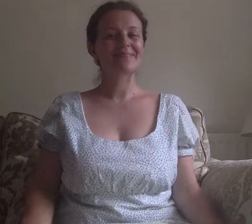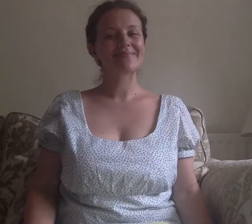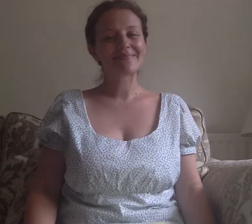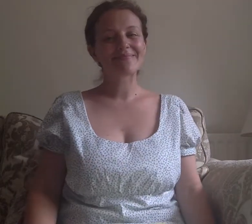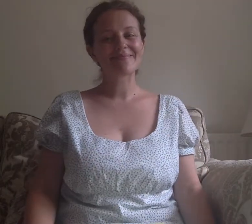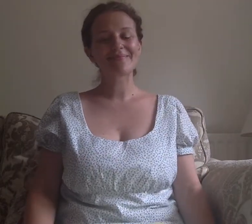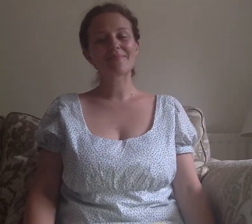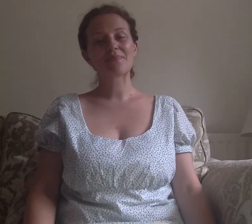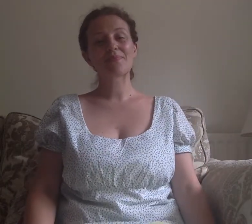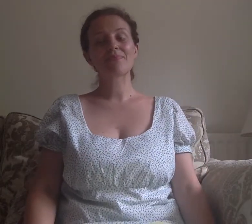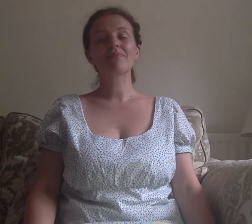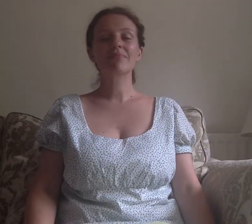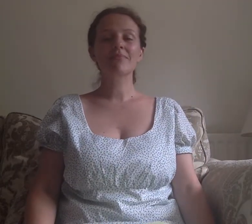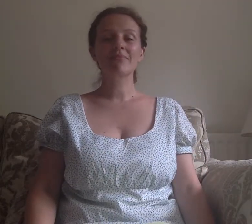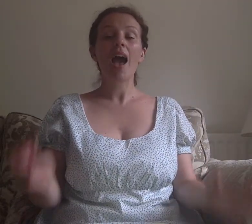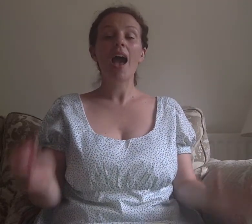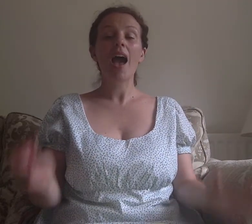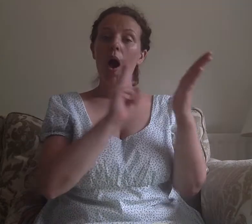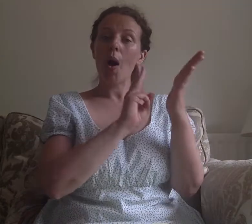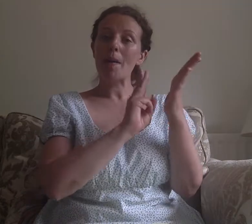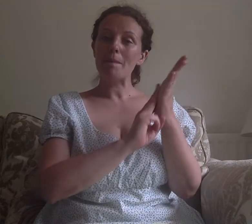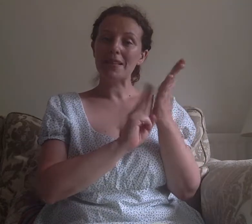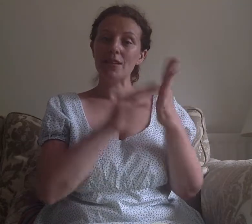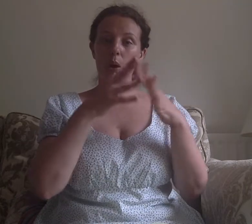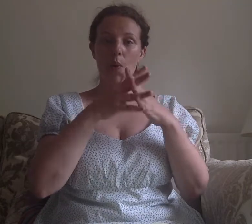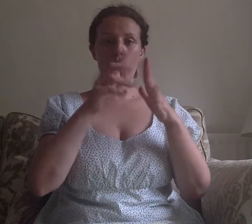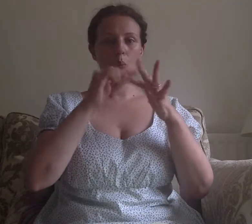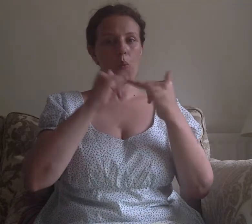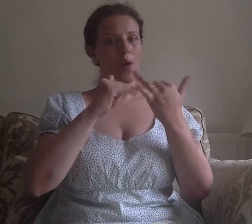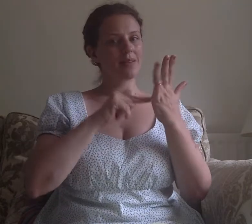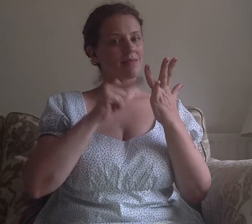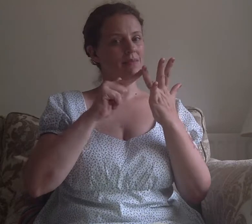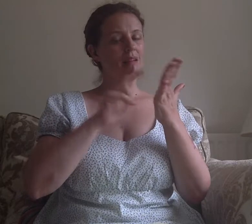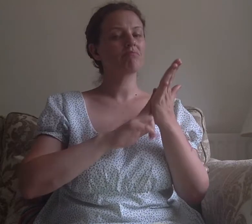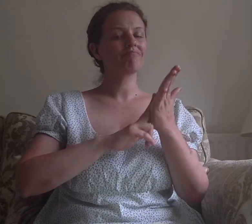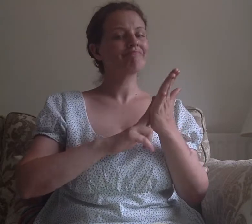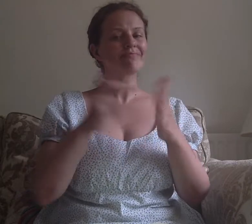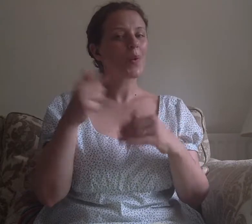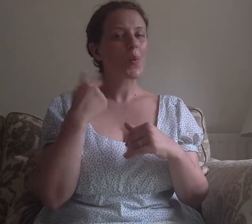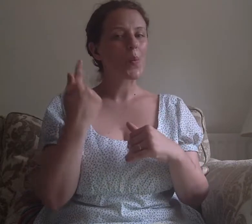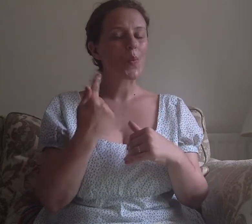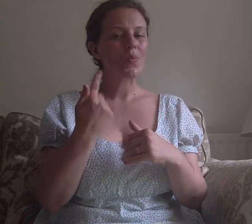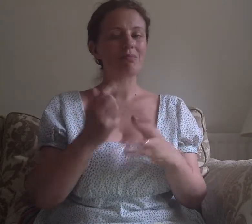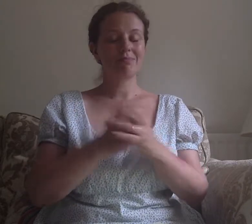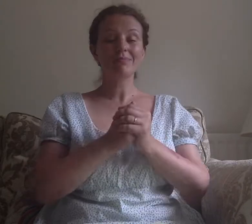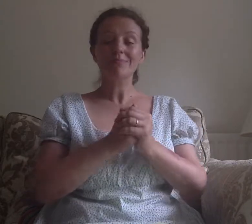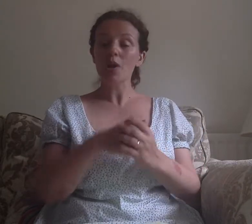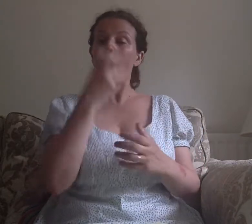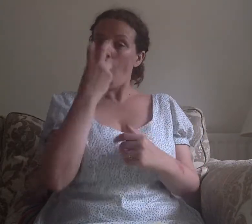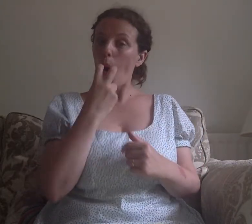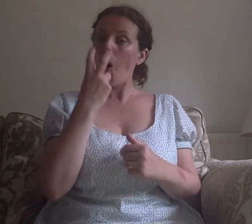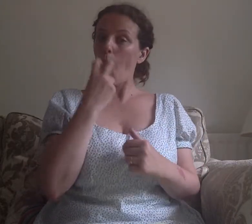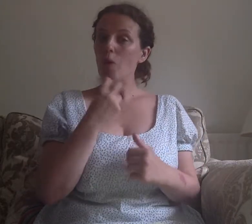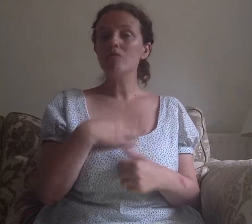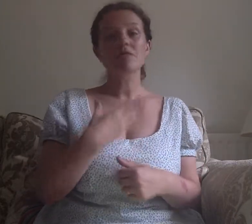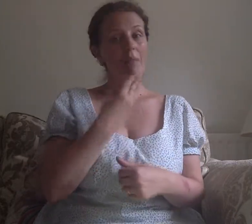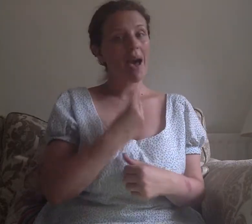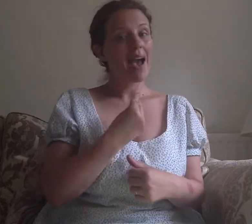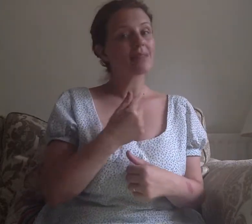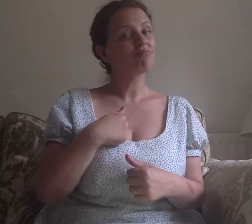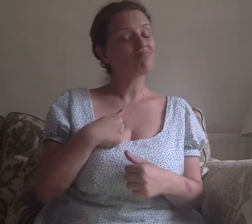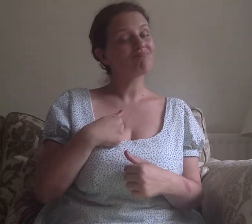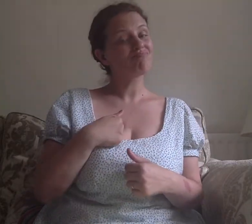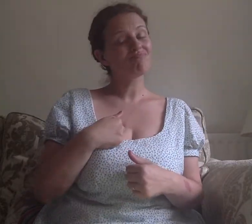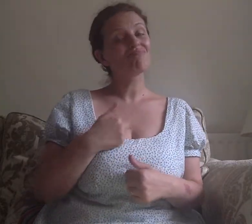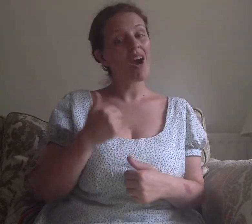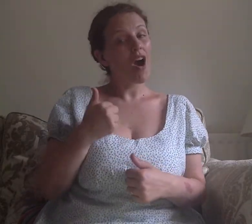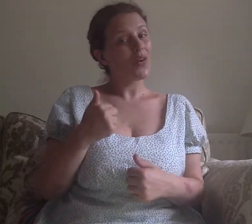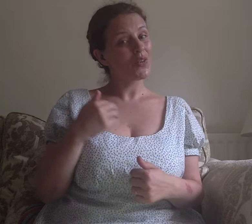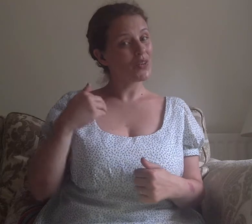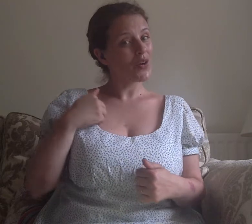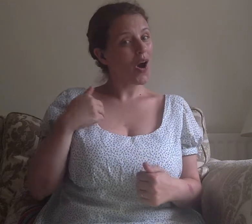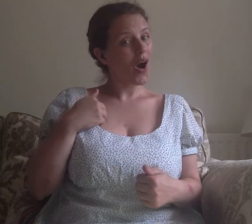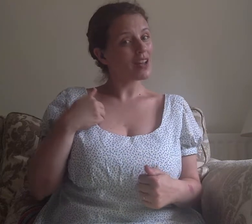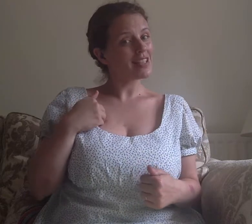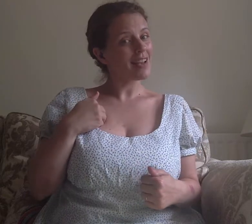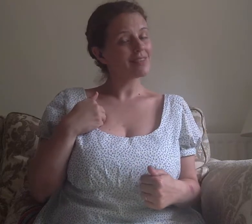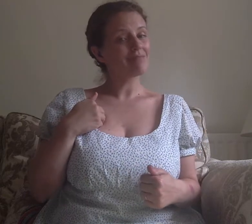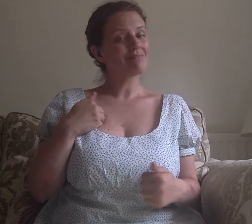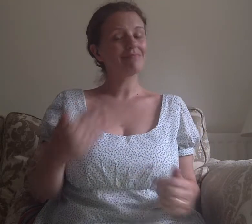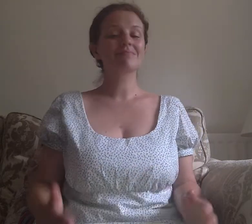Mr Weston was an older man and good hearted.